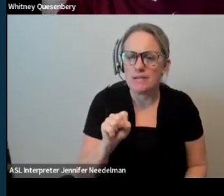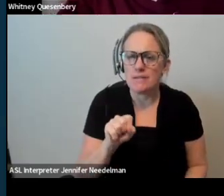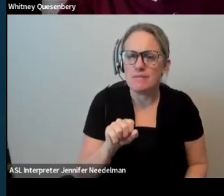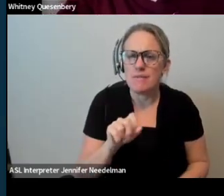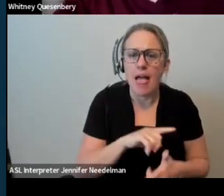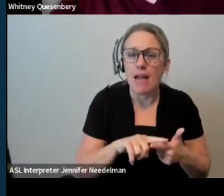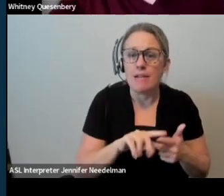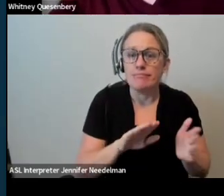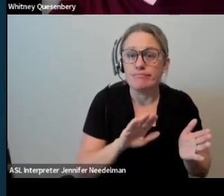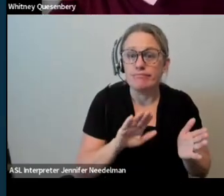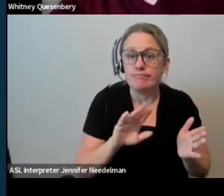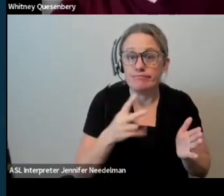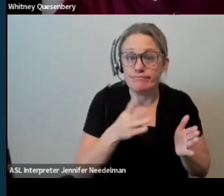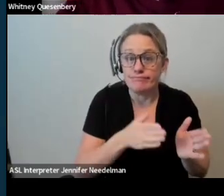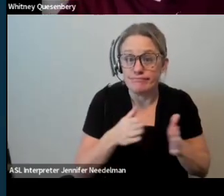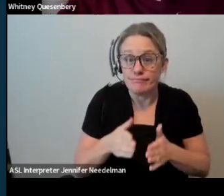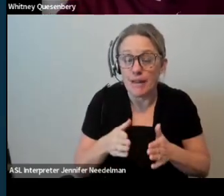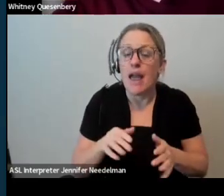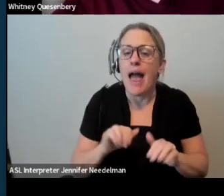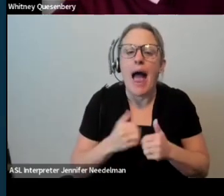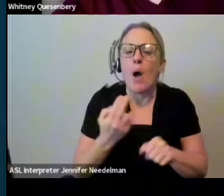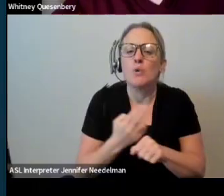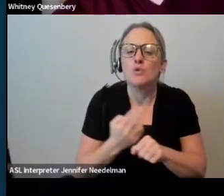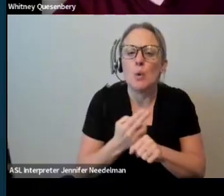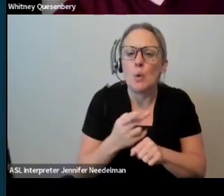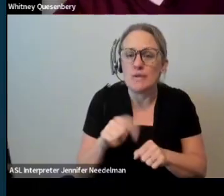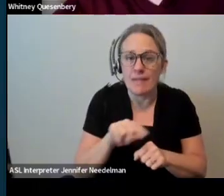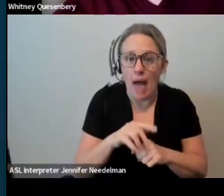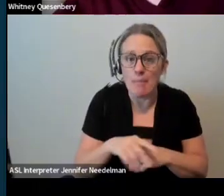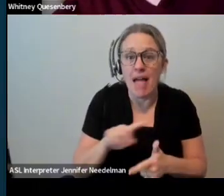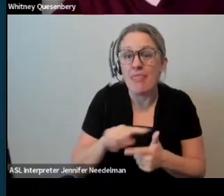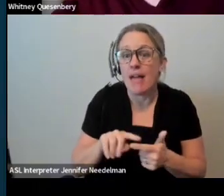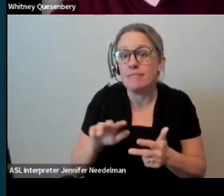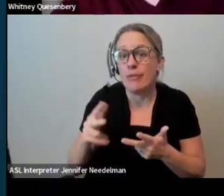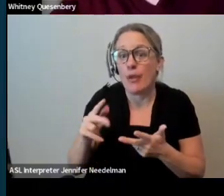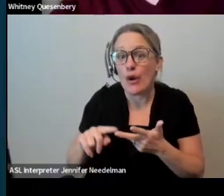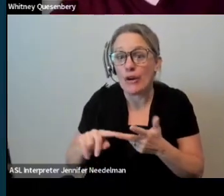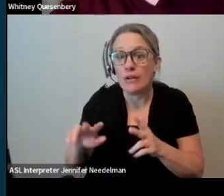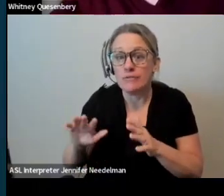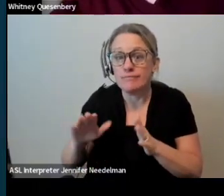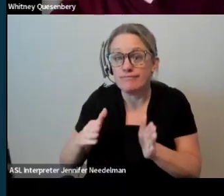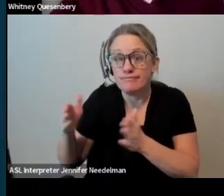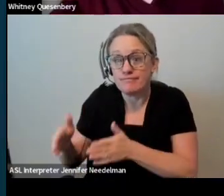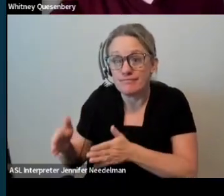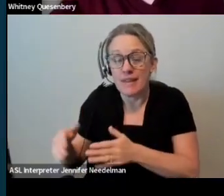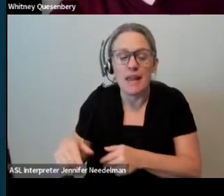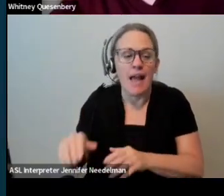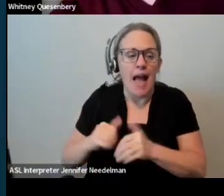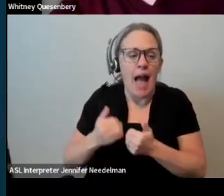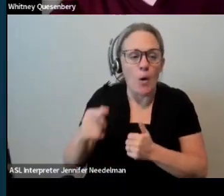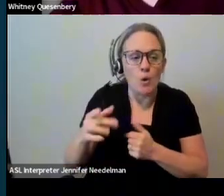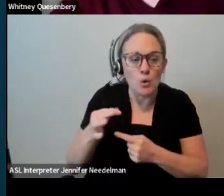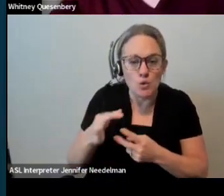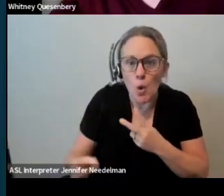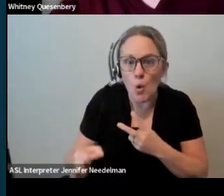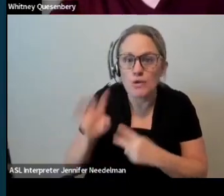and talk about ways to use them. And then come back to think about how you choose and create useful personas for your own project.